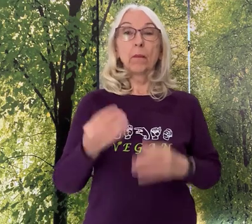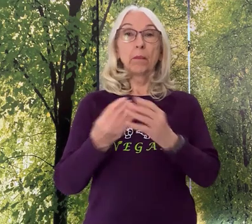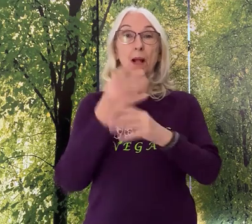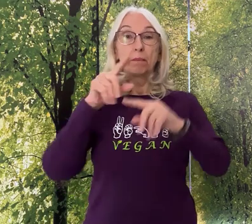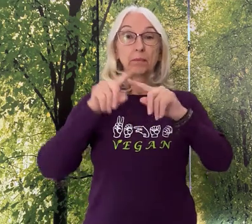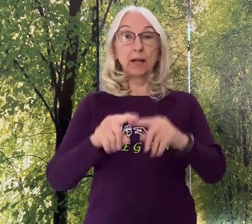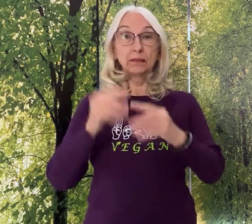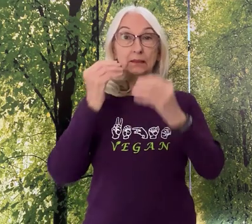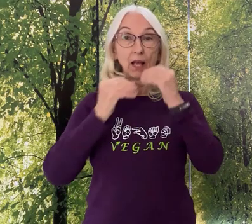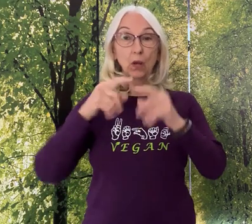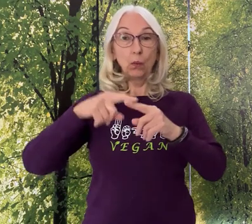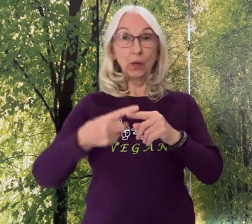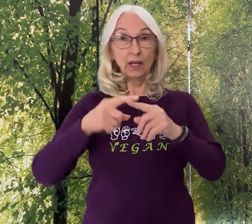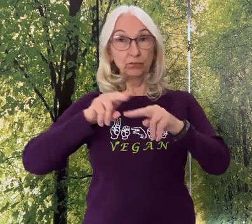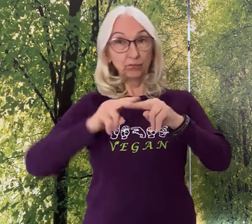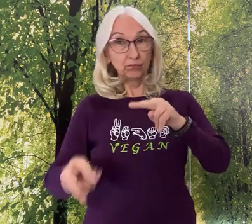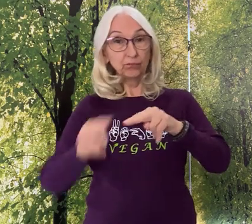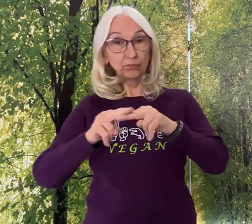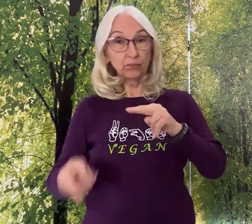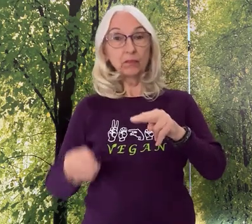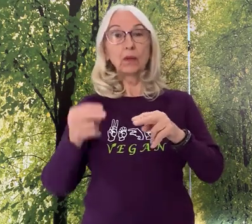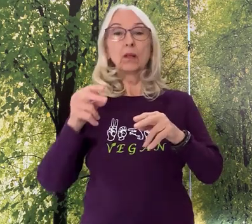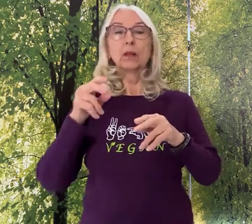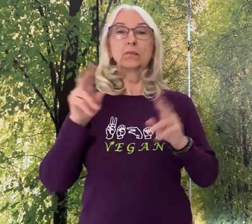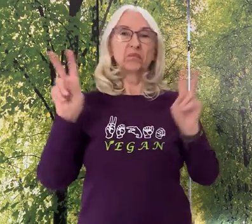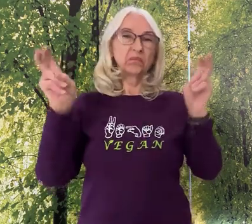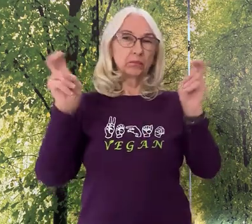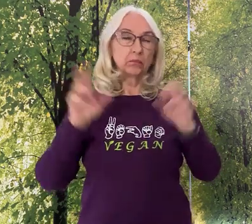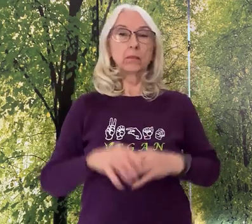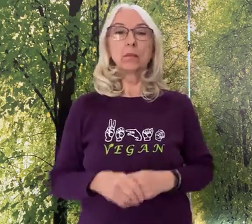Plant-based diet weight loss